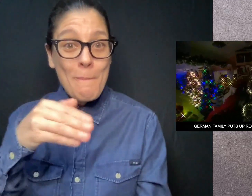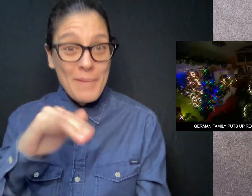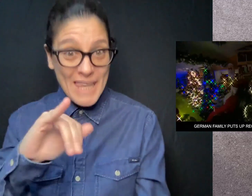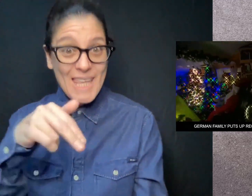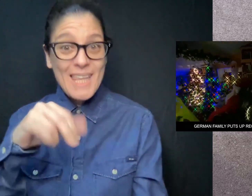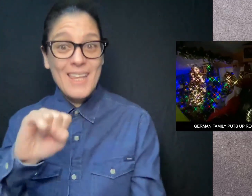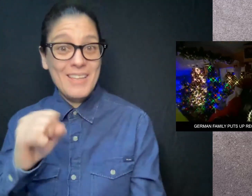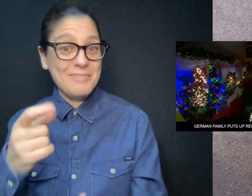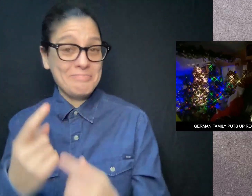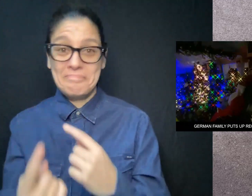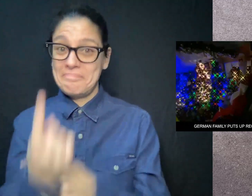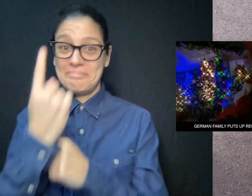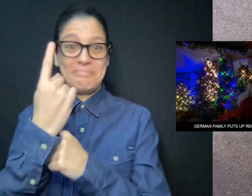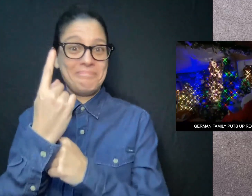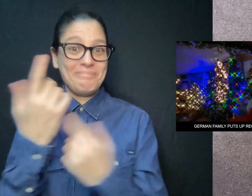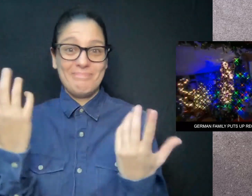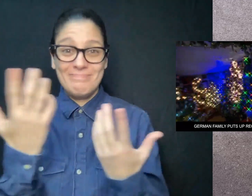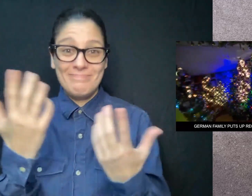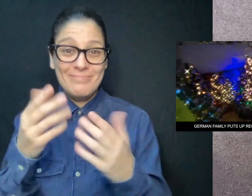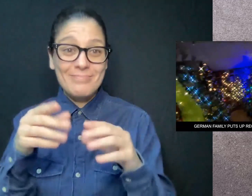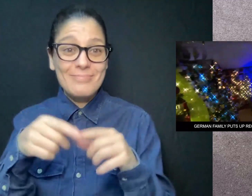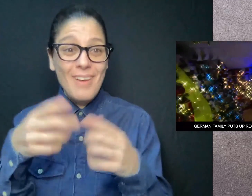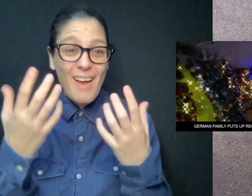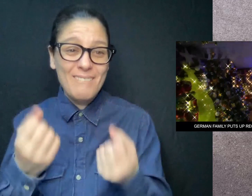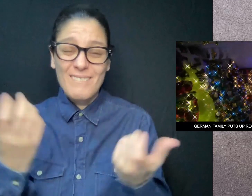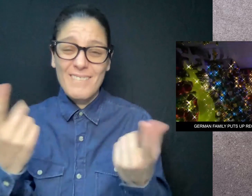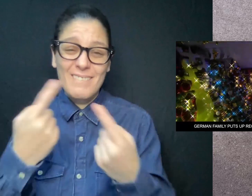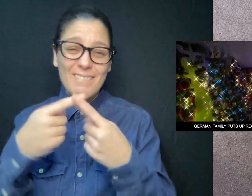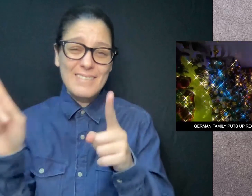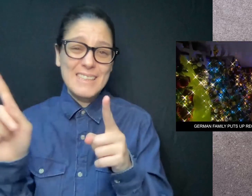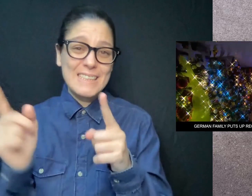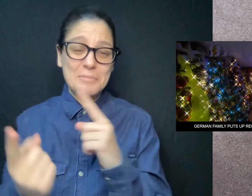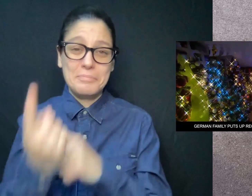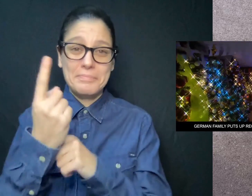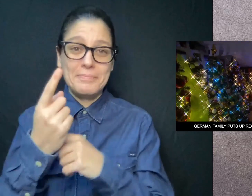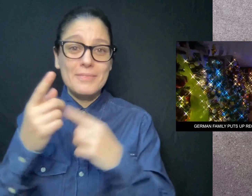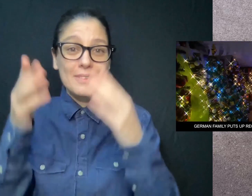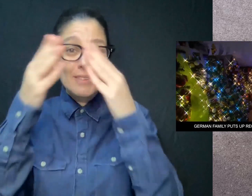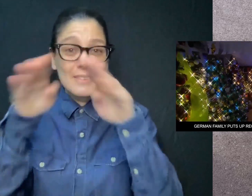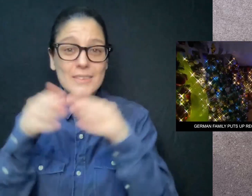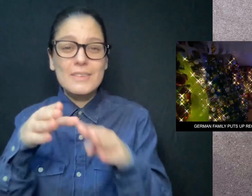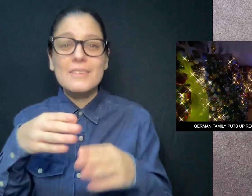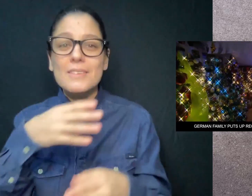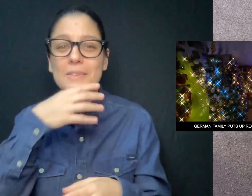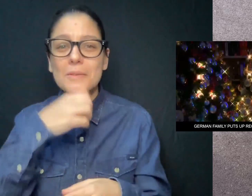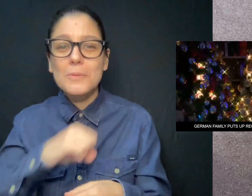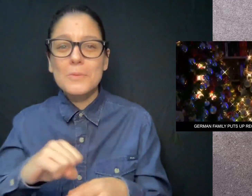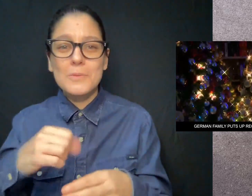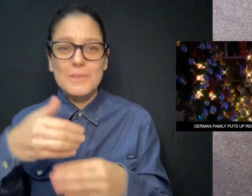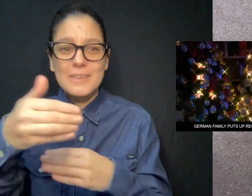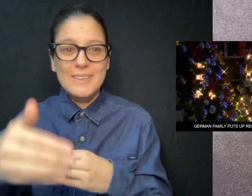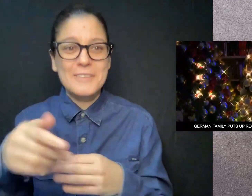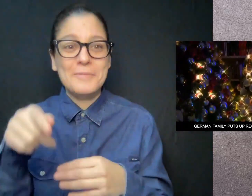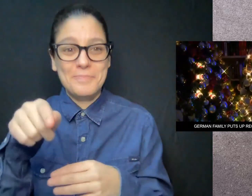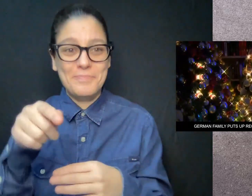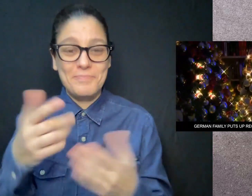and finally the Jeromin's family in Germany has quite a festive way to celebrate the